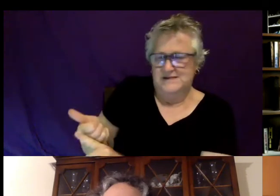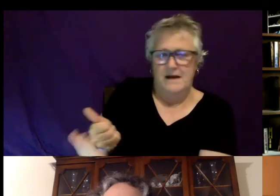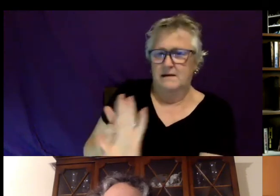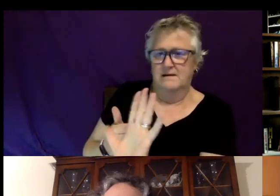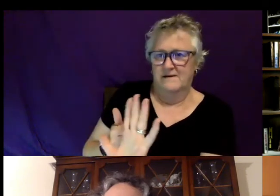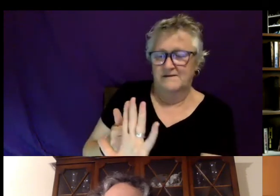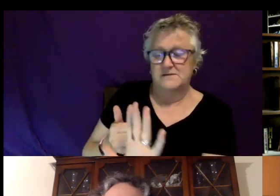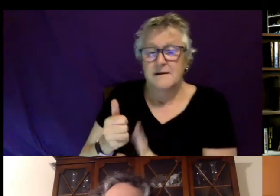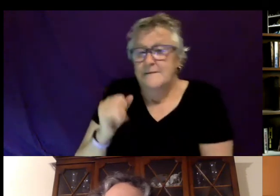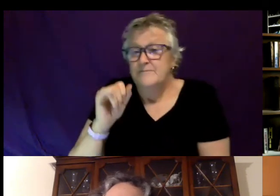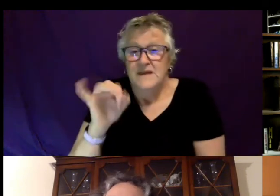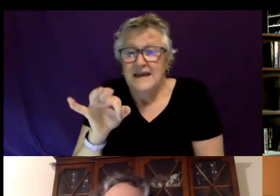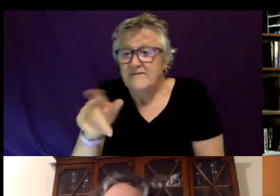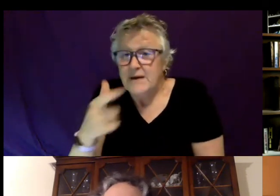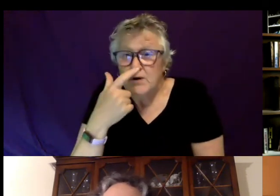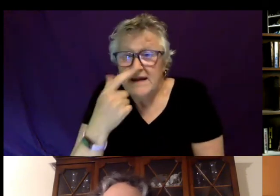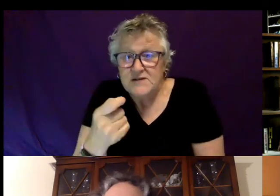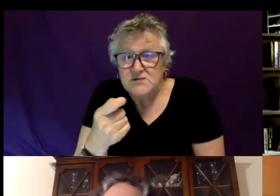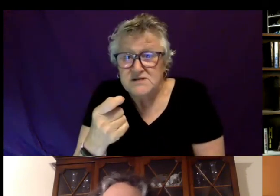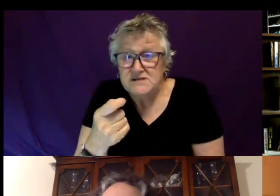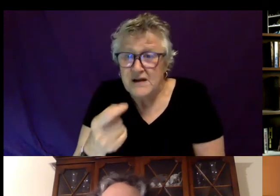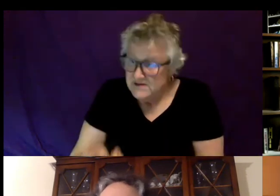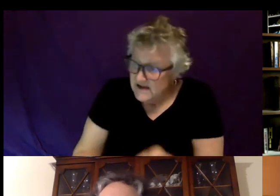them touch the stuff, and feel it, and talk to them about it.